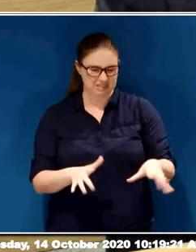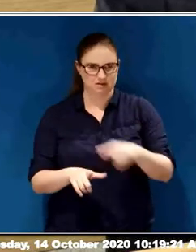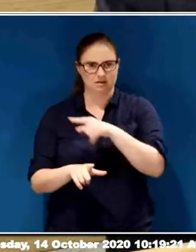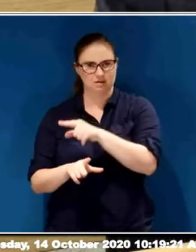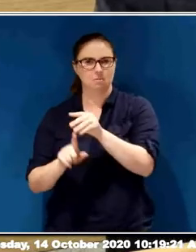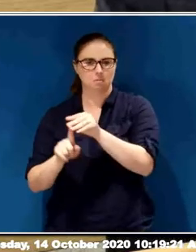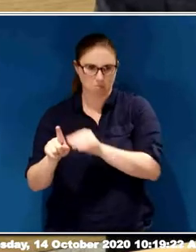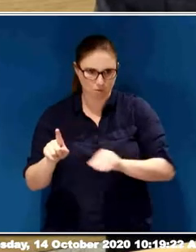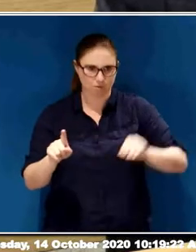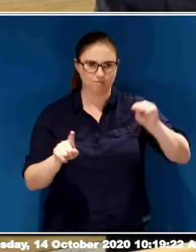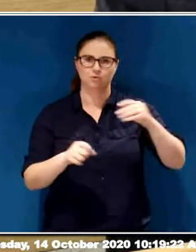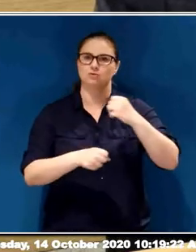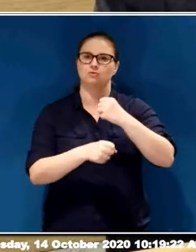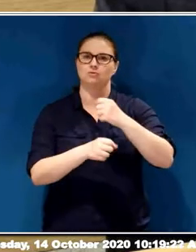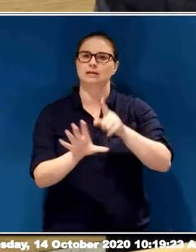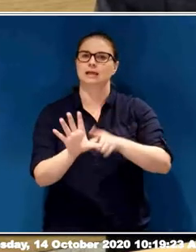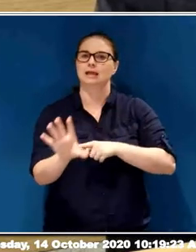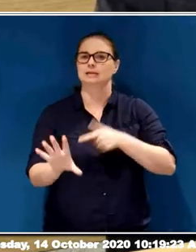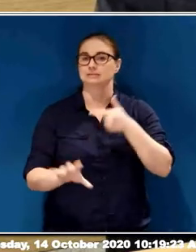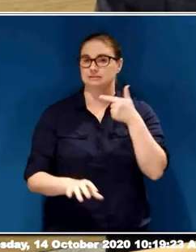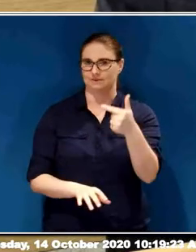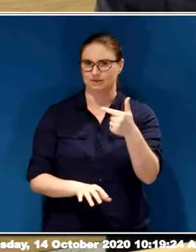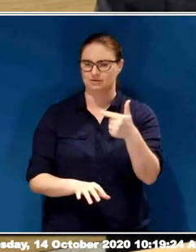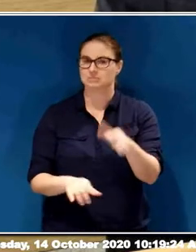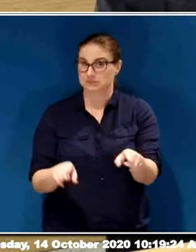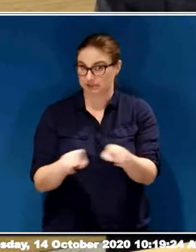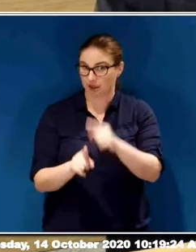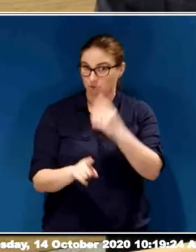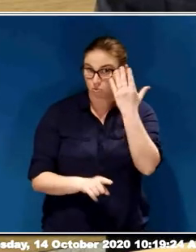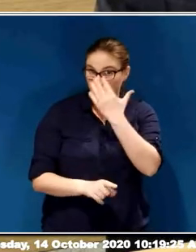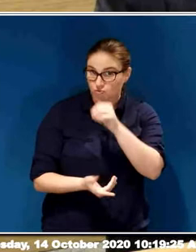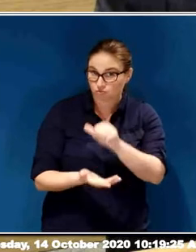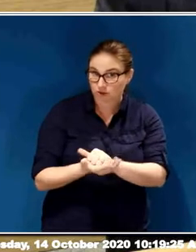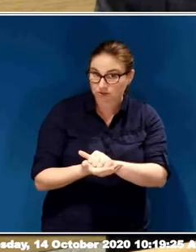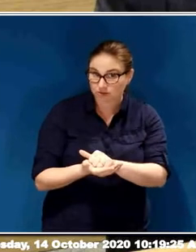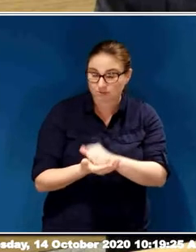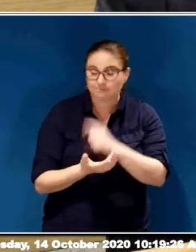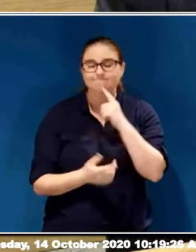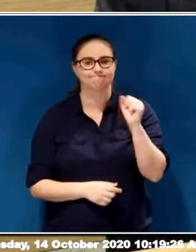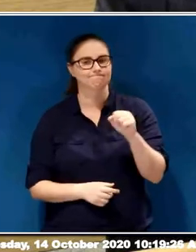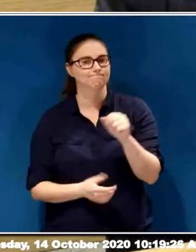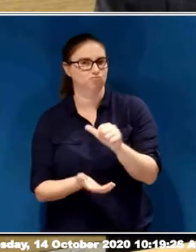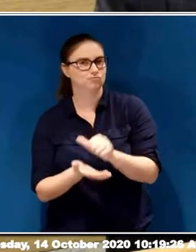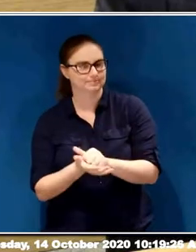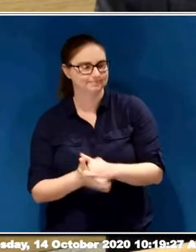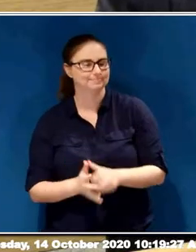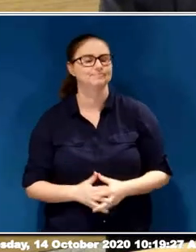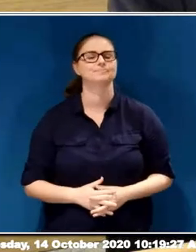That's correct. In your statement you refer to some of the supports or adjustments